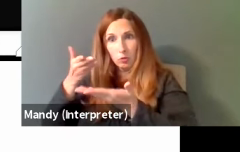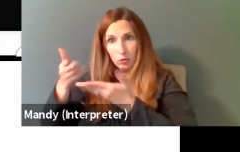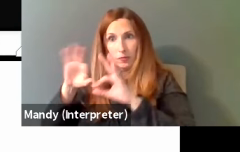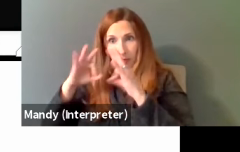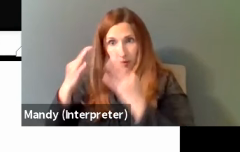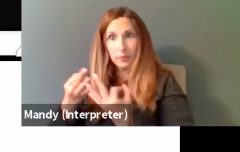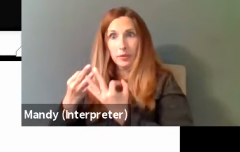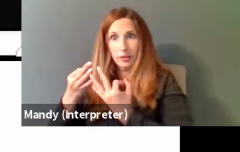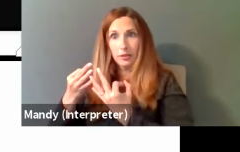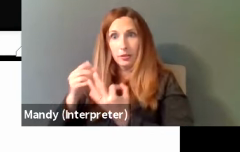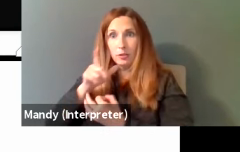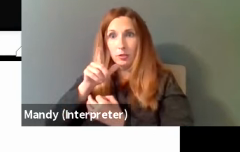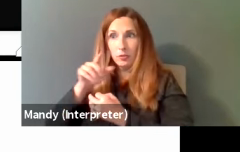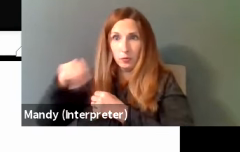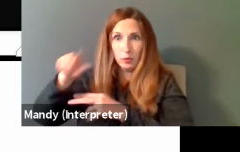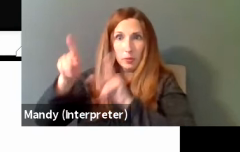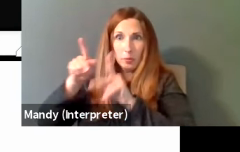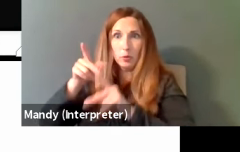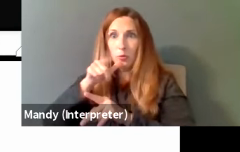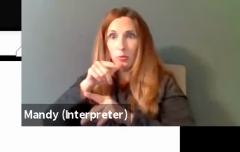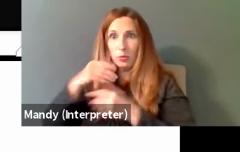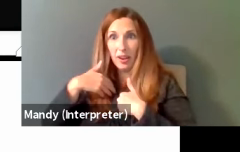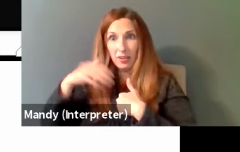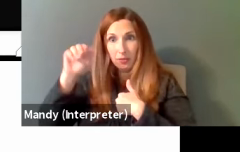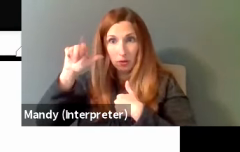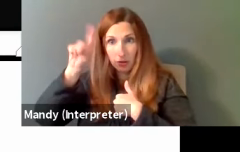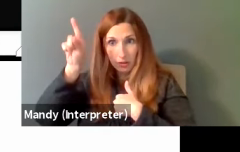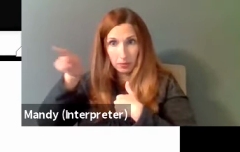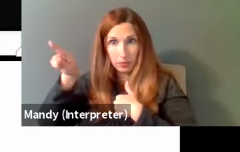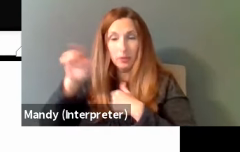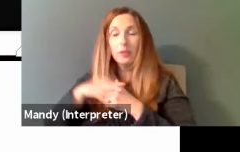who are suffering from that disease and they come to you.